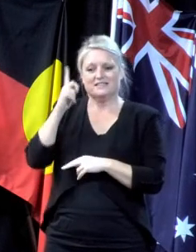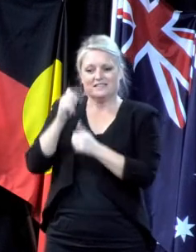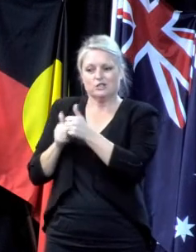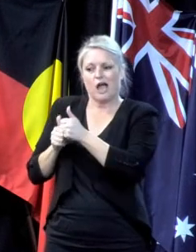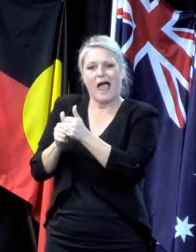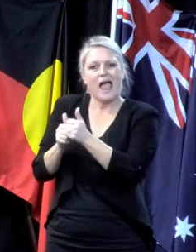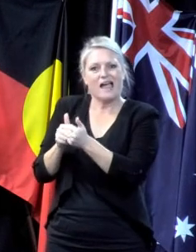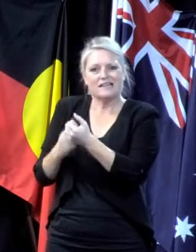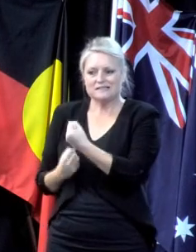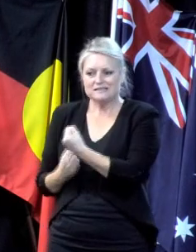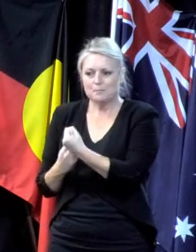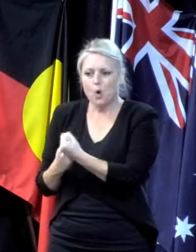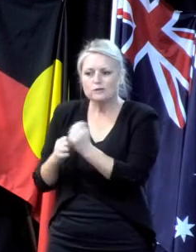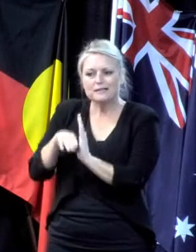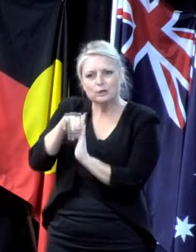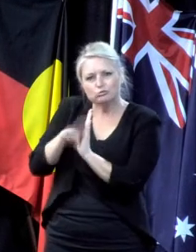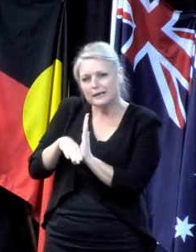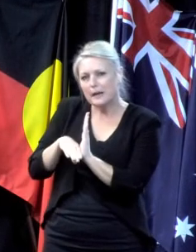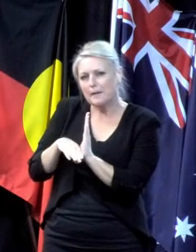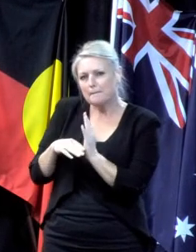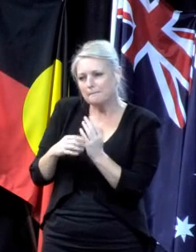preferably, should not be the person that is toileting you.